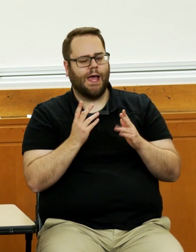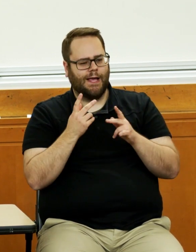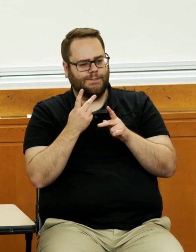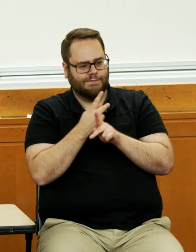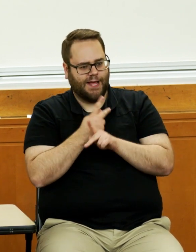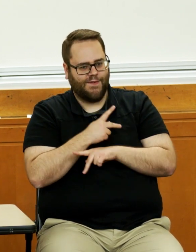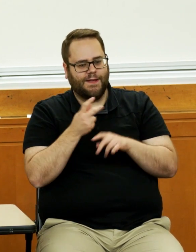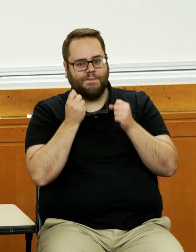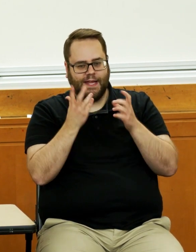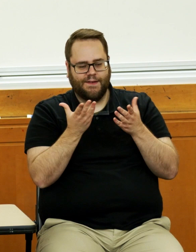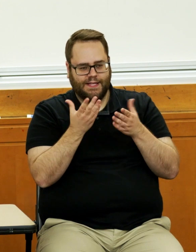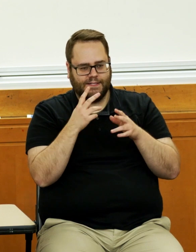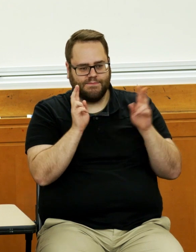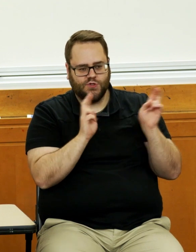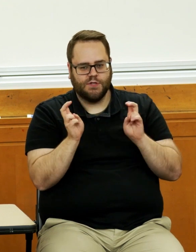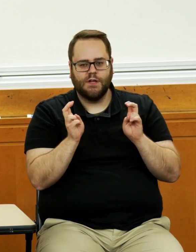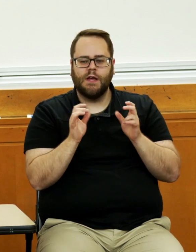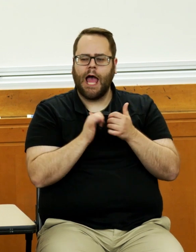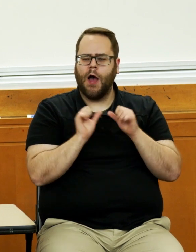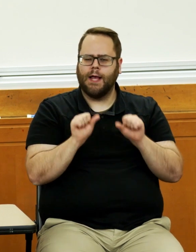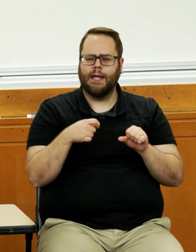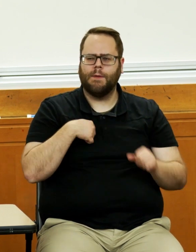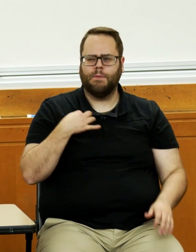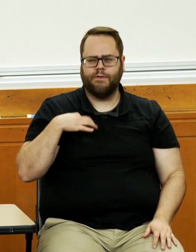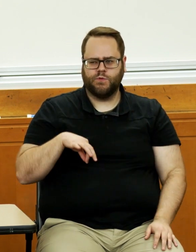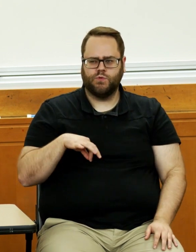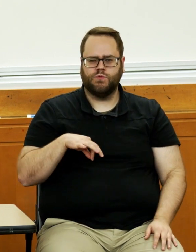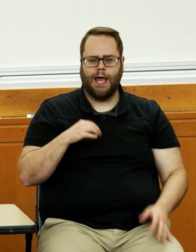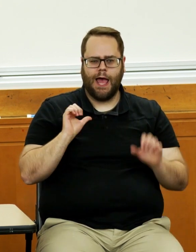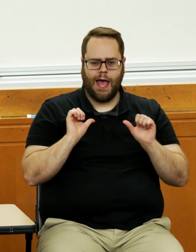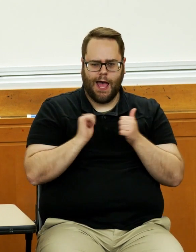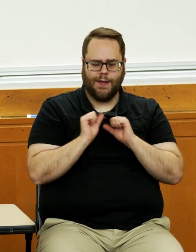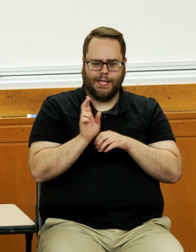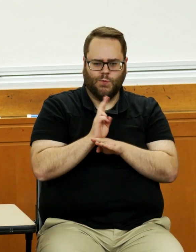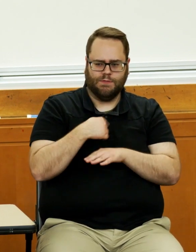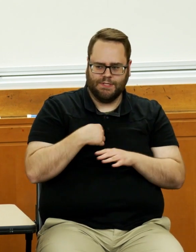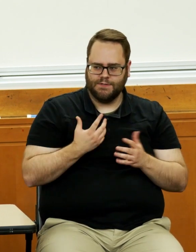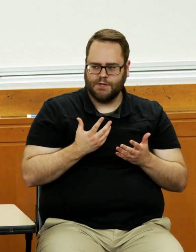these things is “How can I be most useful?” instead of here's what we're doing, right?